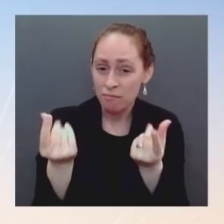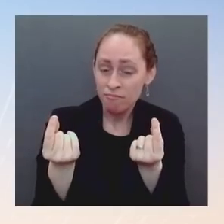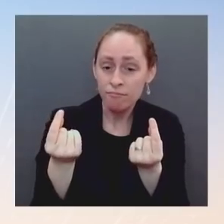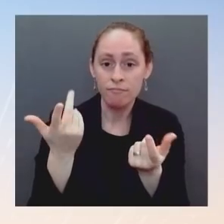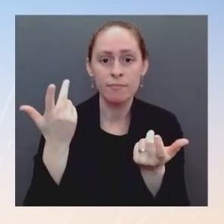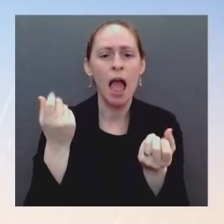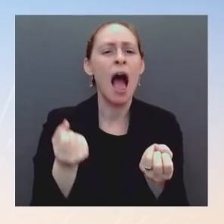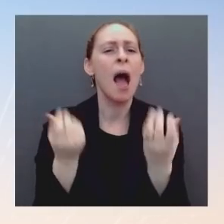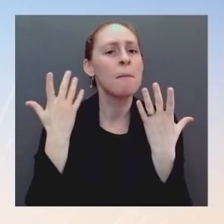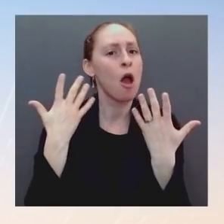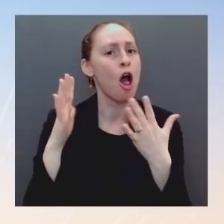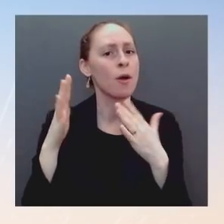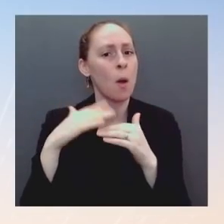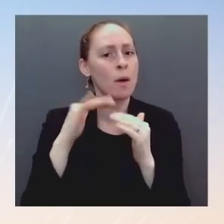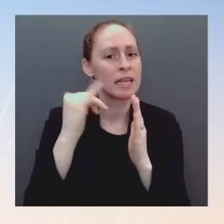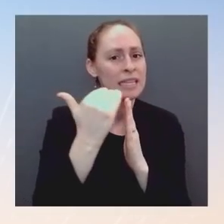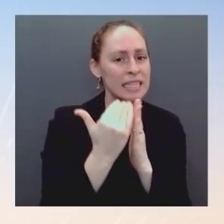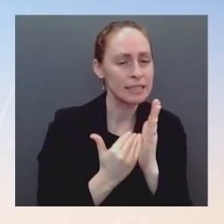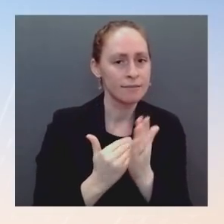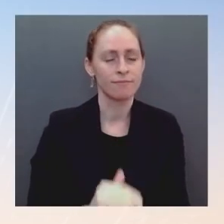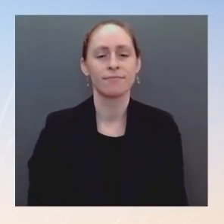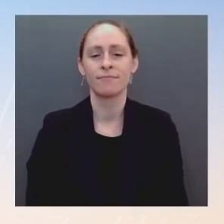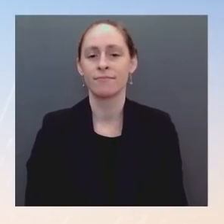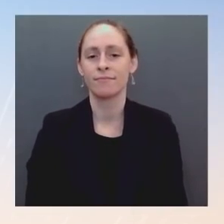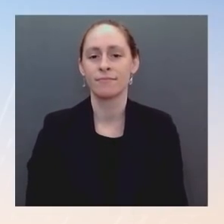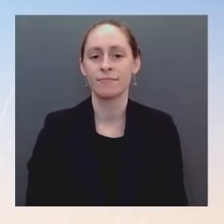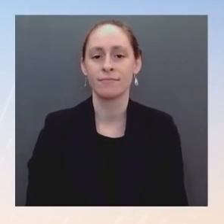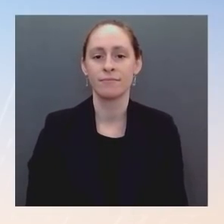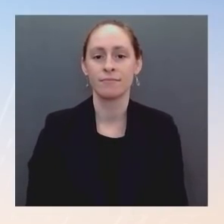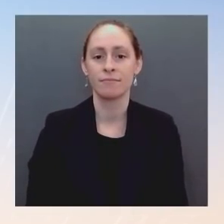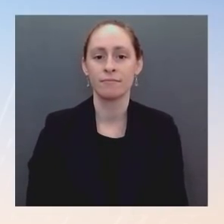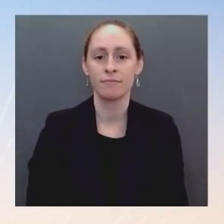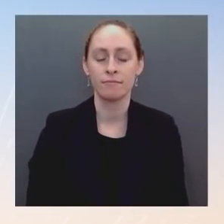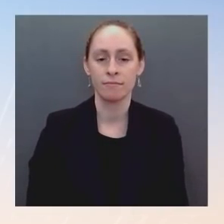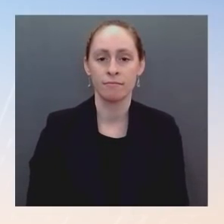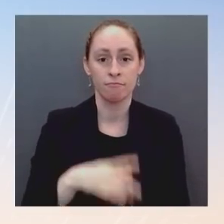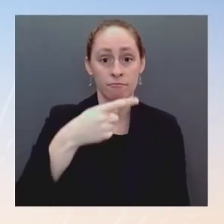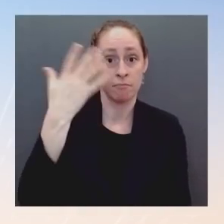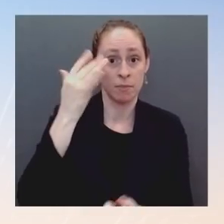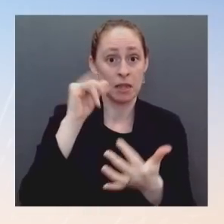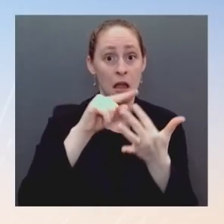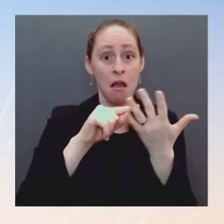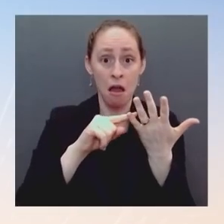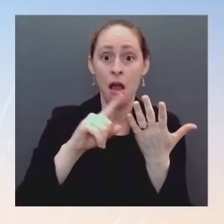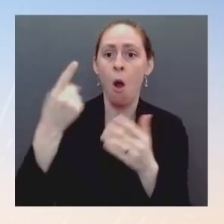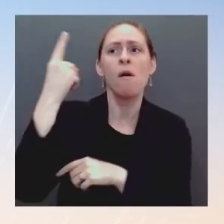or might it also include future federal positions that the President would also have the power to appoint?